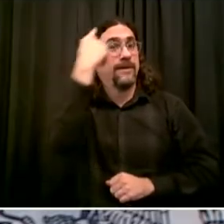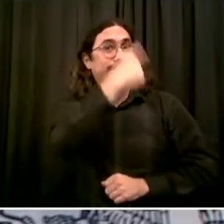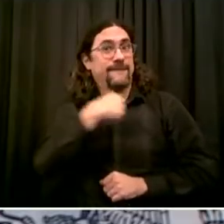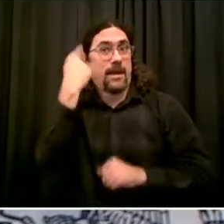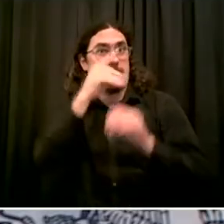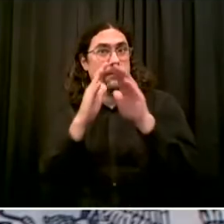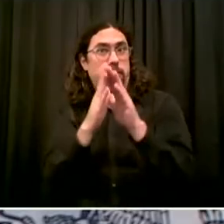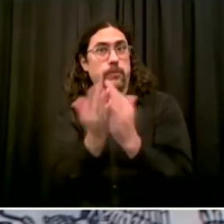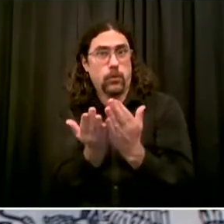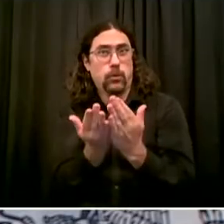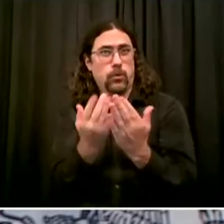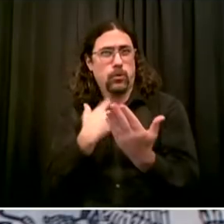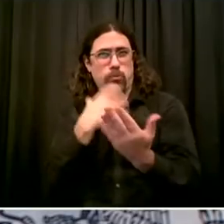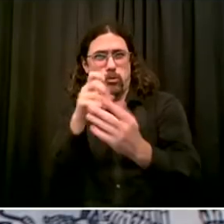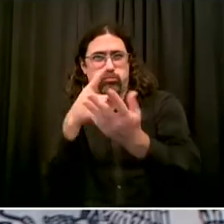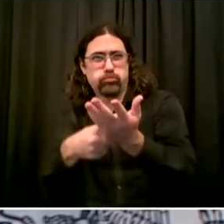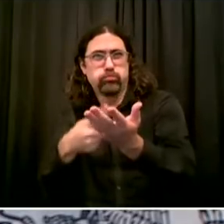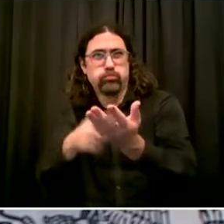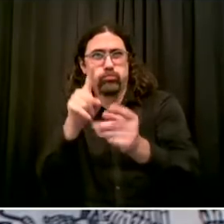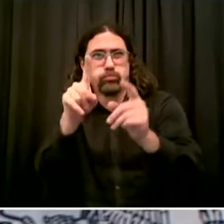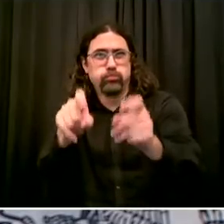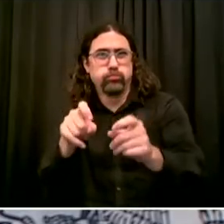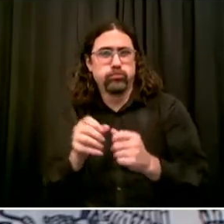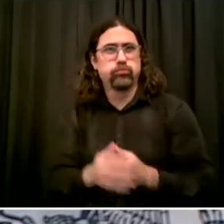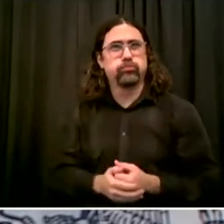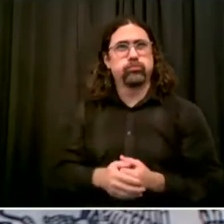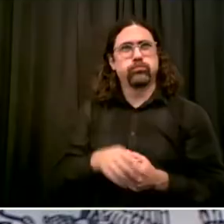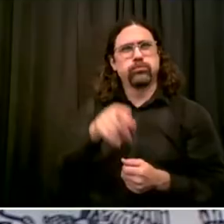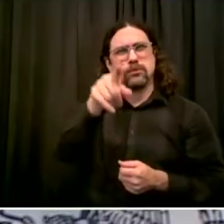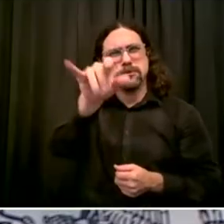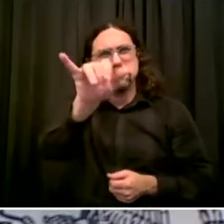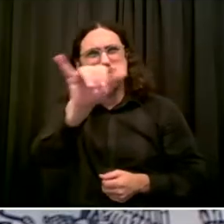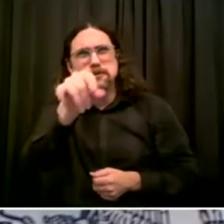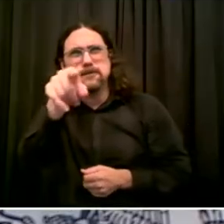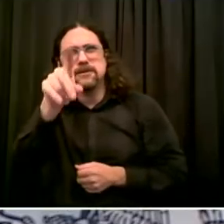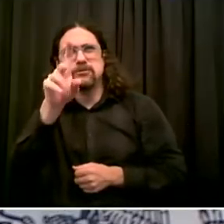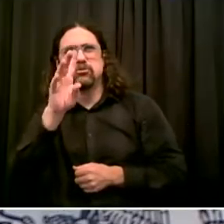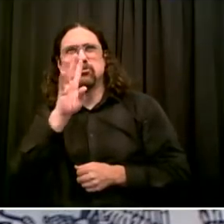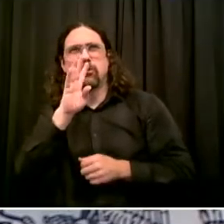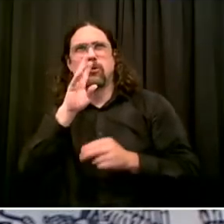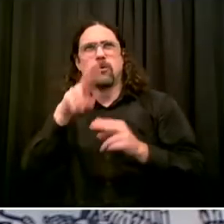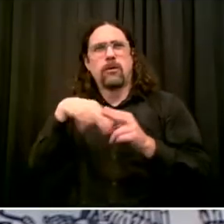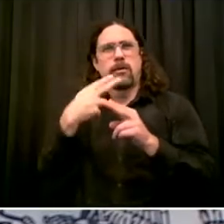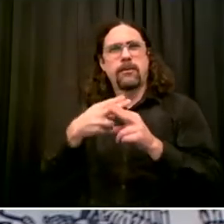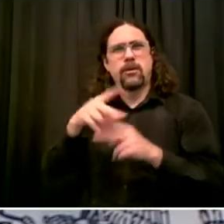FACEBOOK LEAD AND THE REZONING OIF NDUSTRY CITY. WHAT ARE YOU